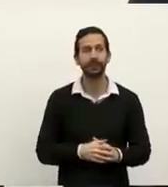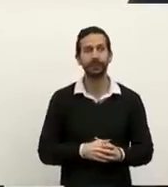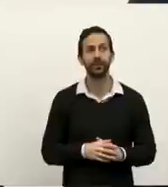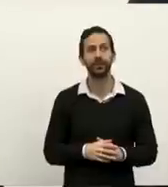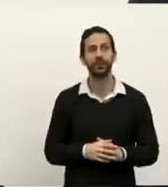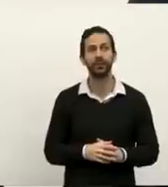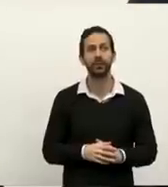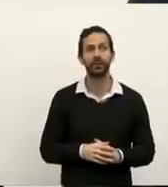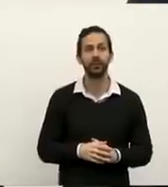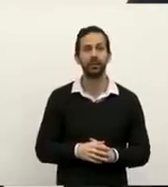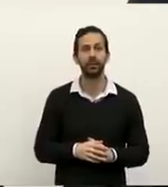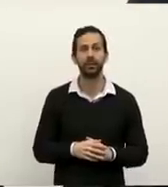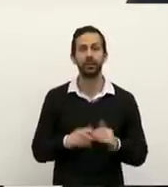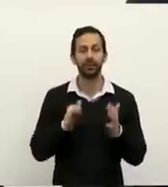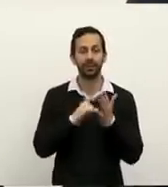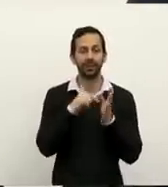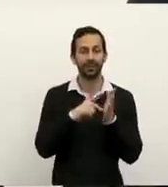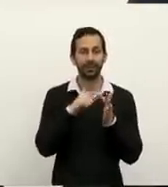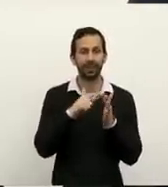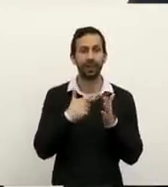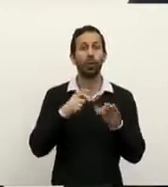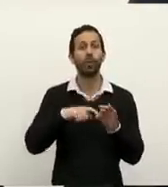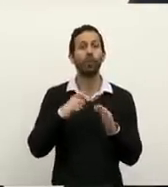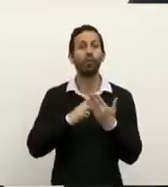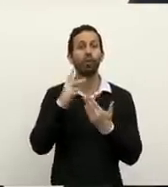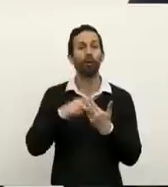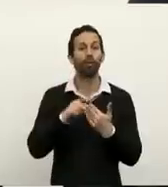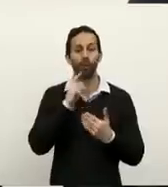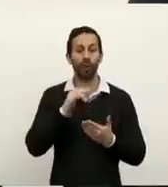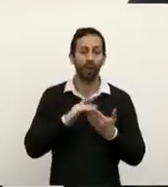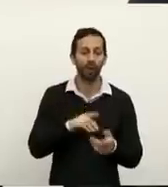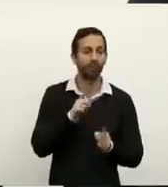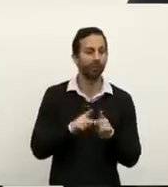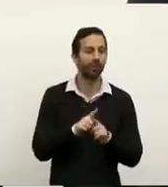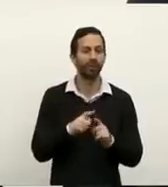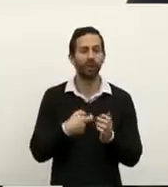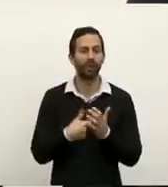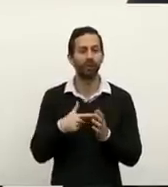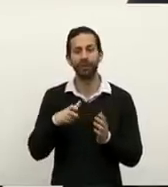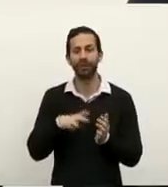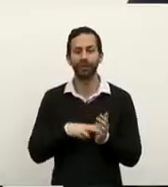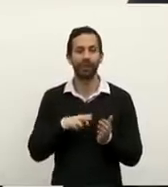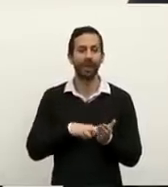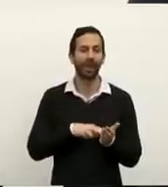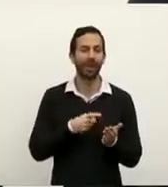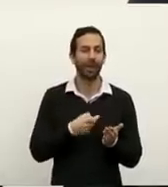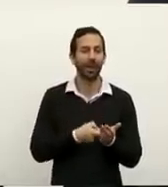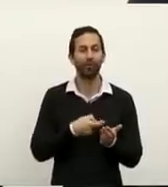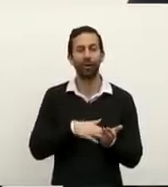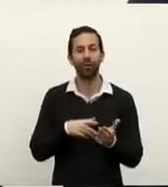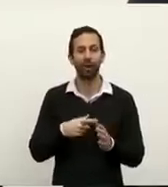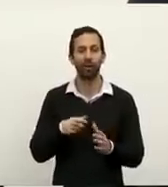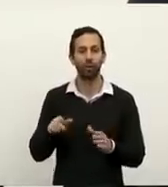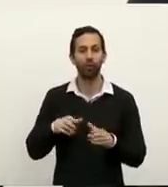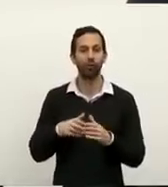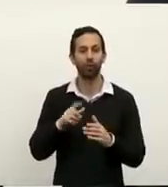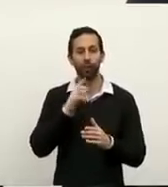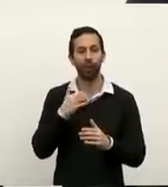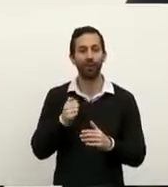the state equipment programs will step in as will sometimes, RACV, NRMA, all of those groups will often get a participant out of trouble